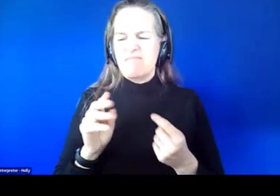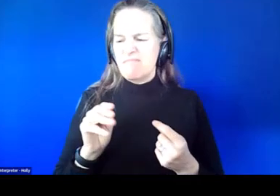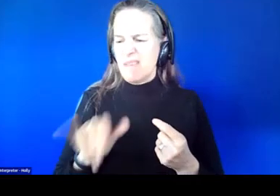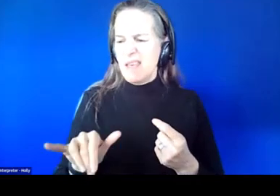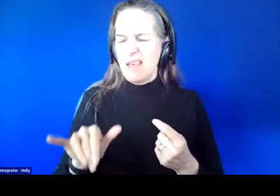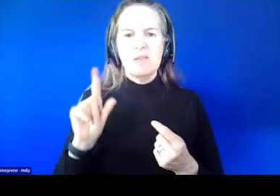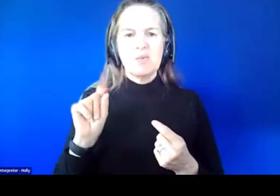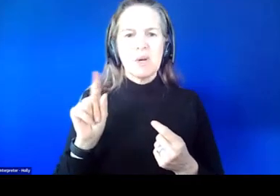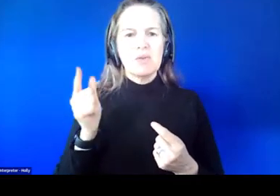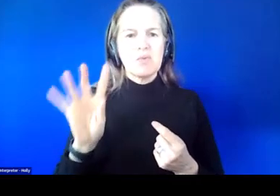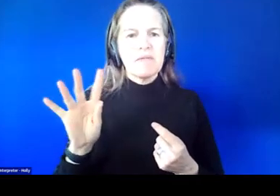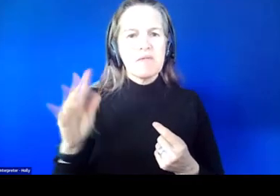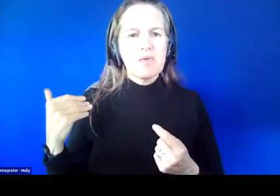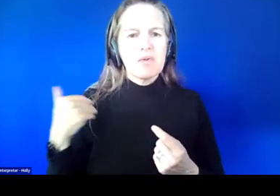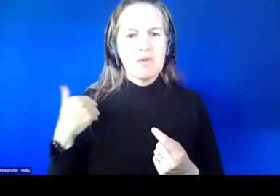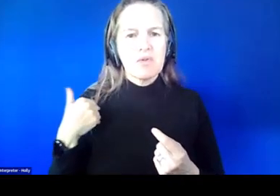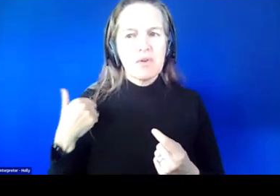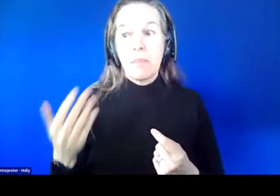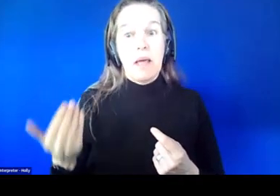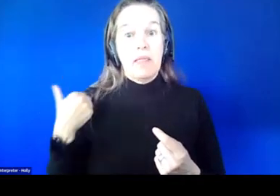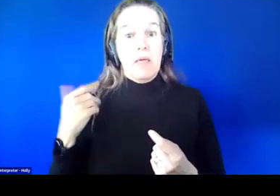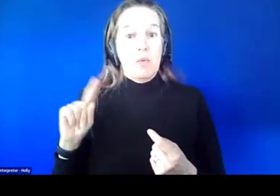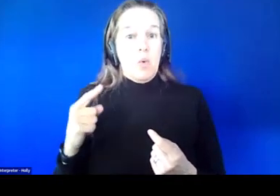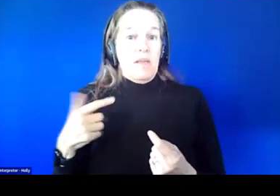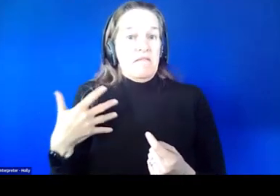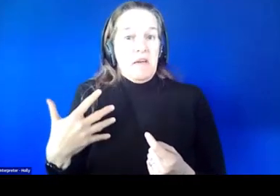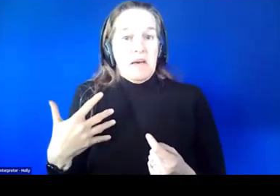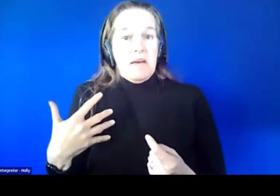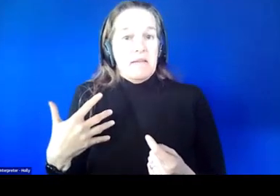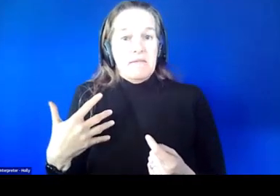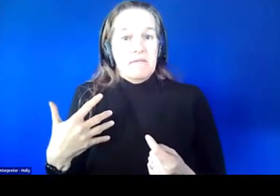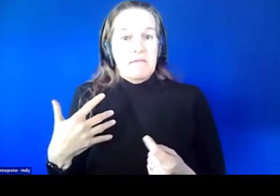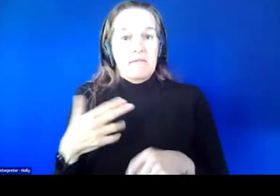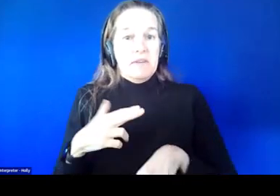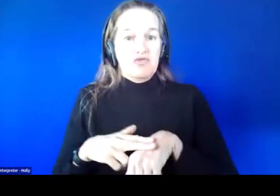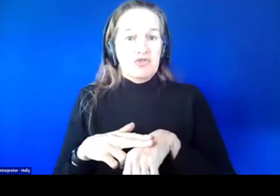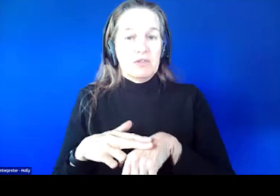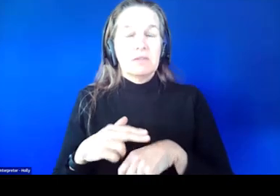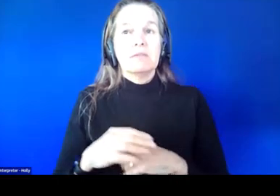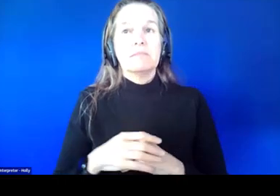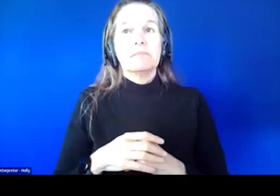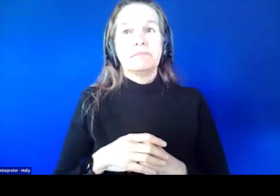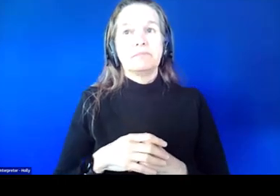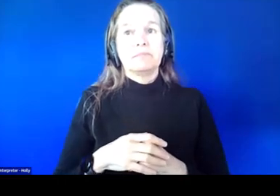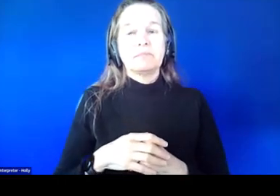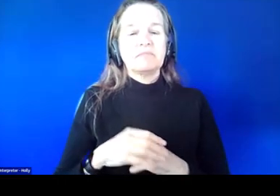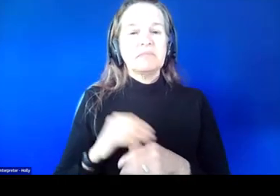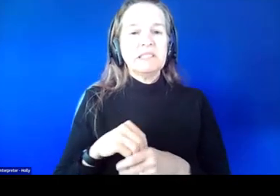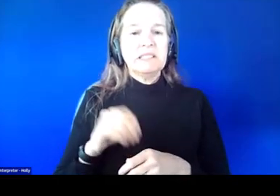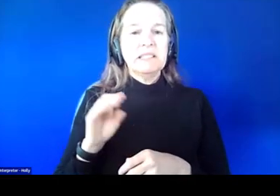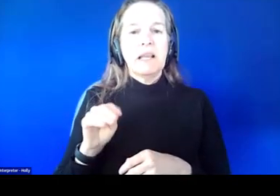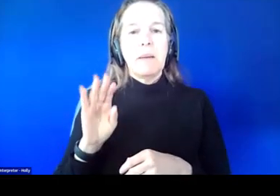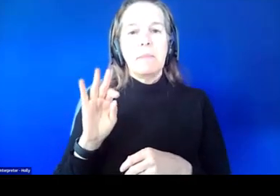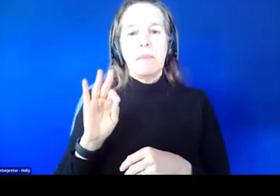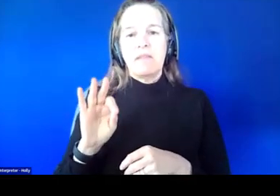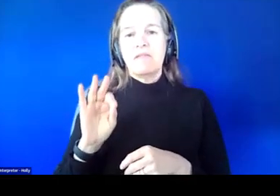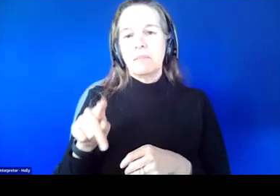um back then there were only five tribal nations um in the Money Follows a Person um tribal initiative program